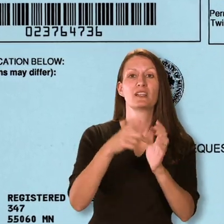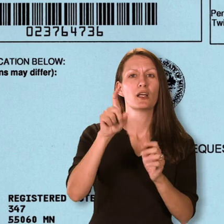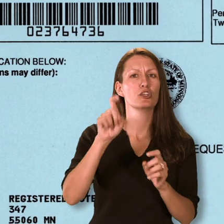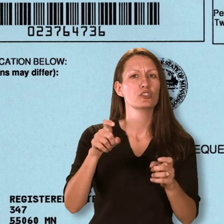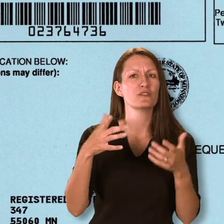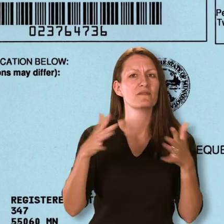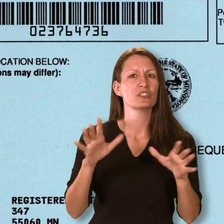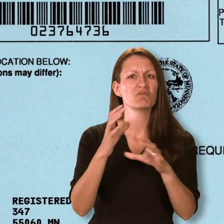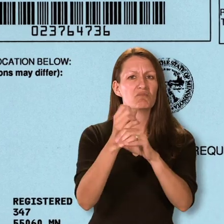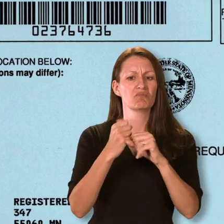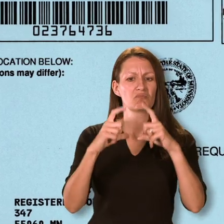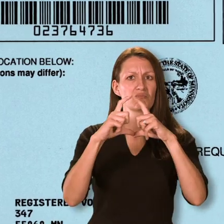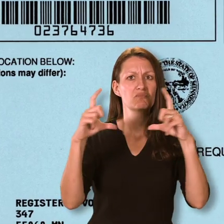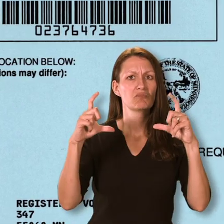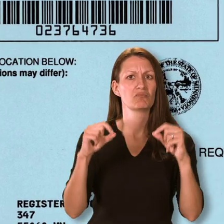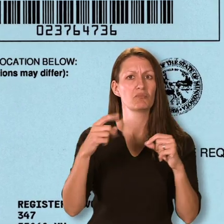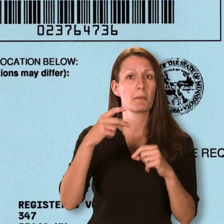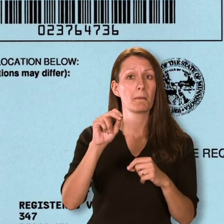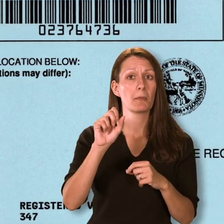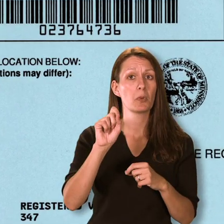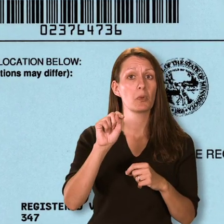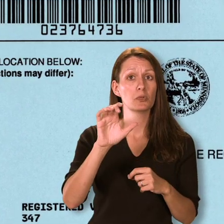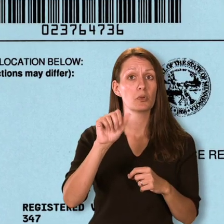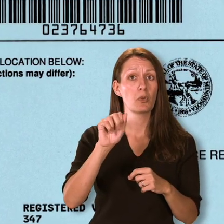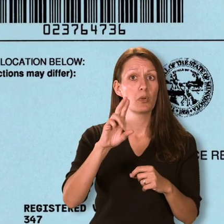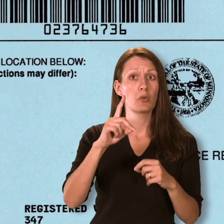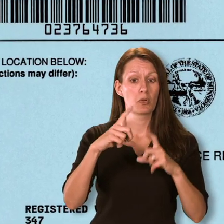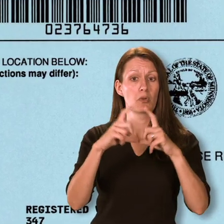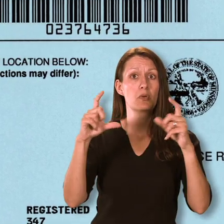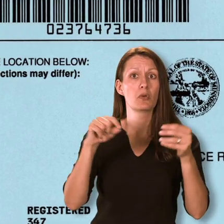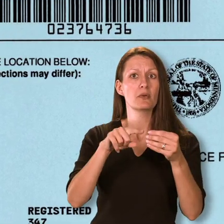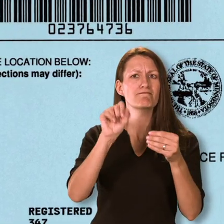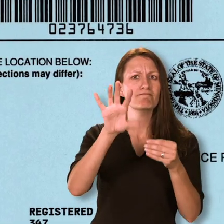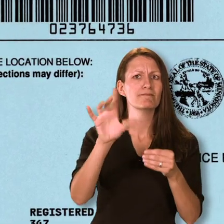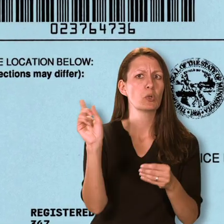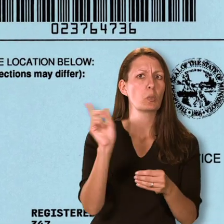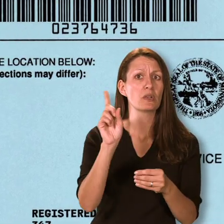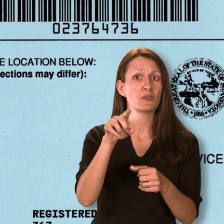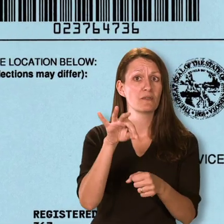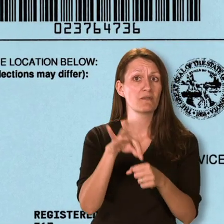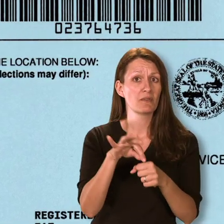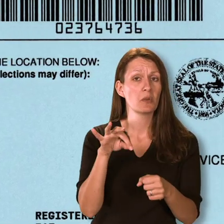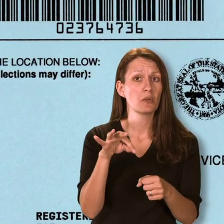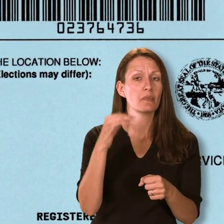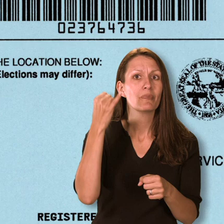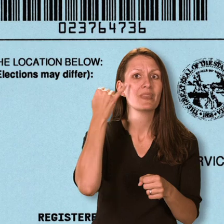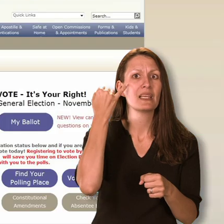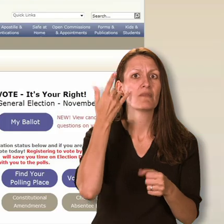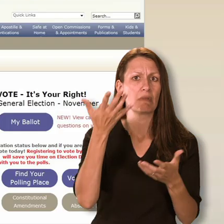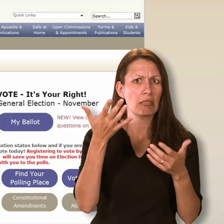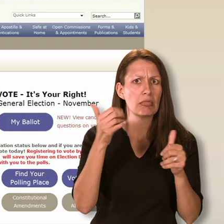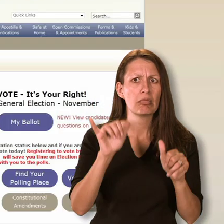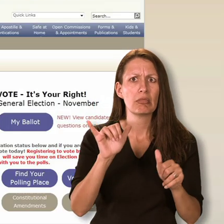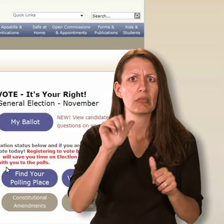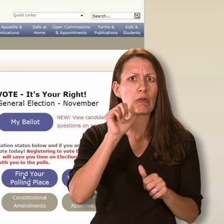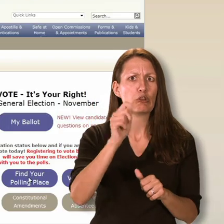telling you where your polling place is.